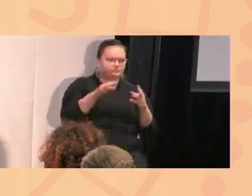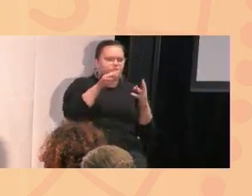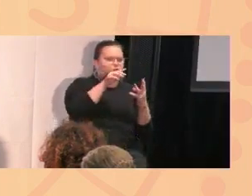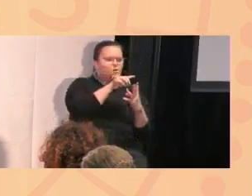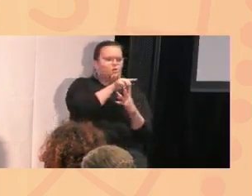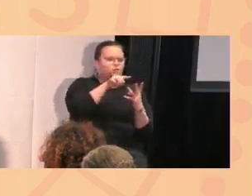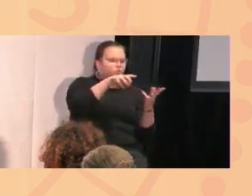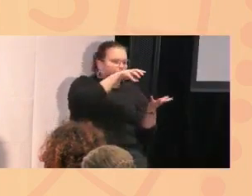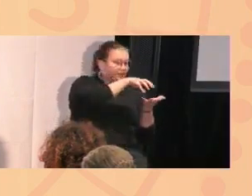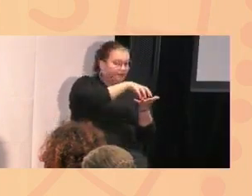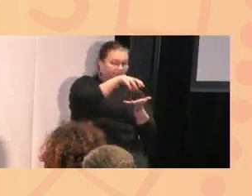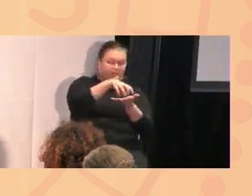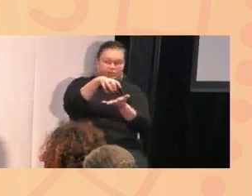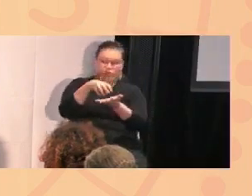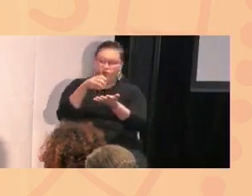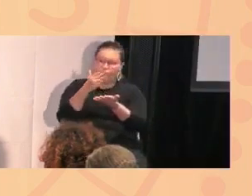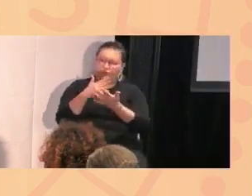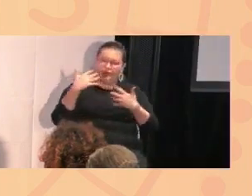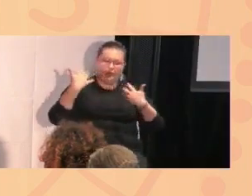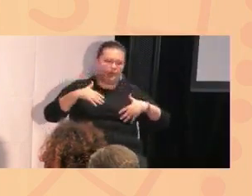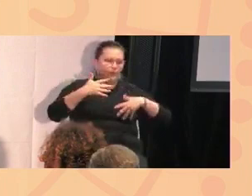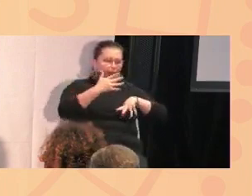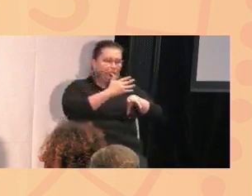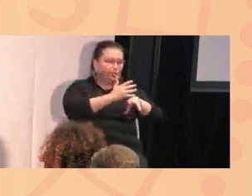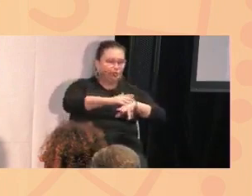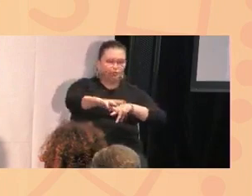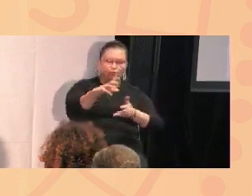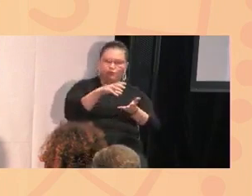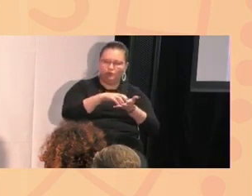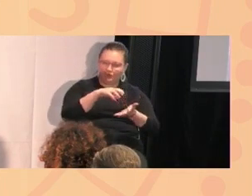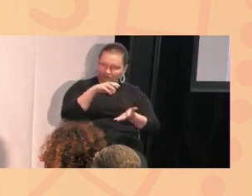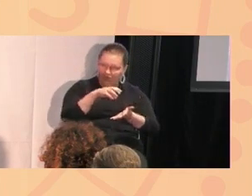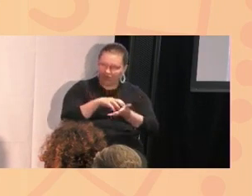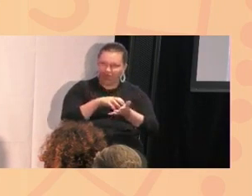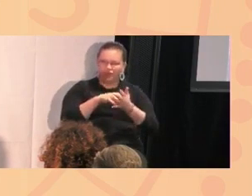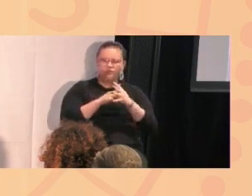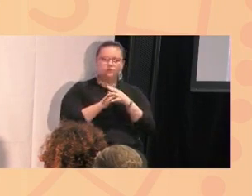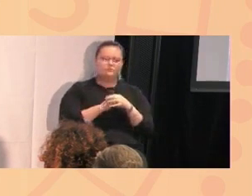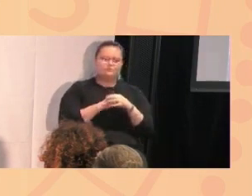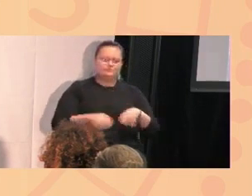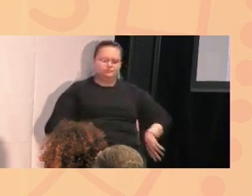But the three venues were the cutting edge contemporary art venues.